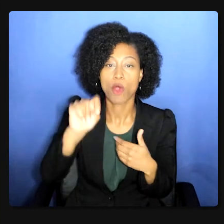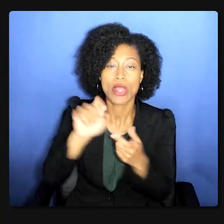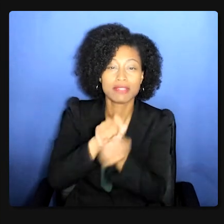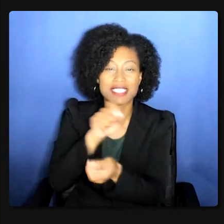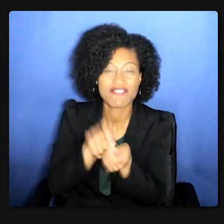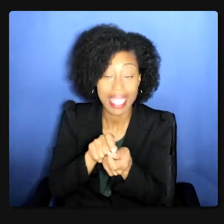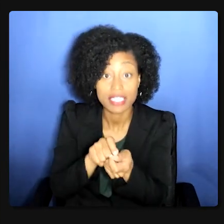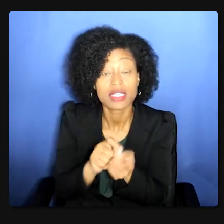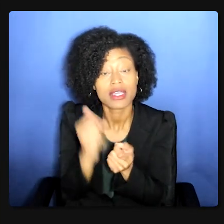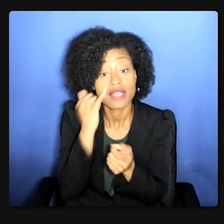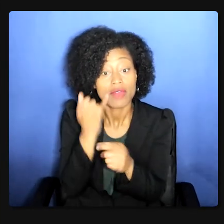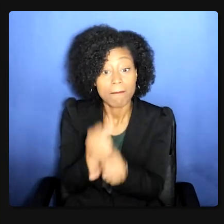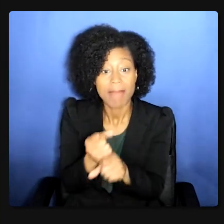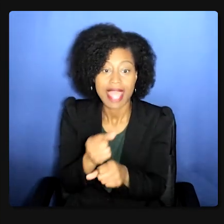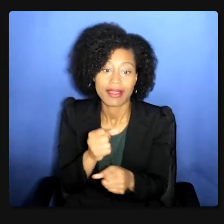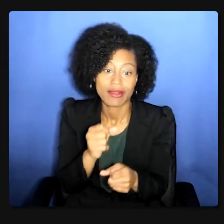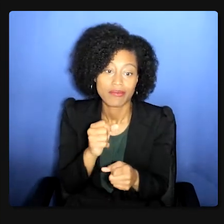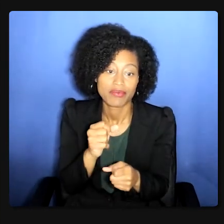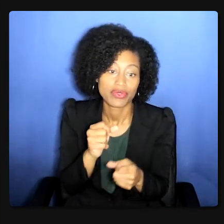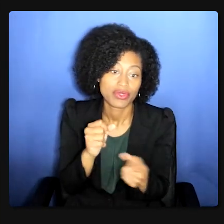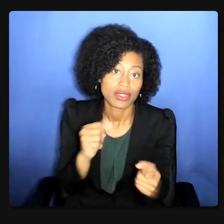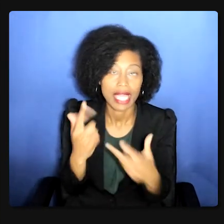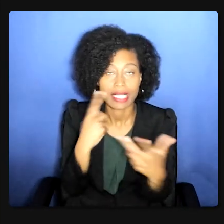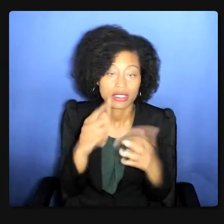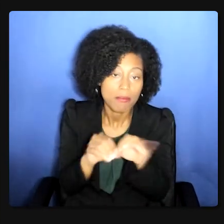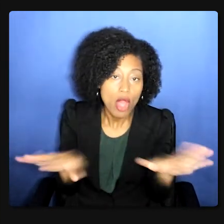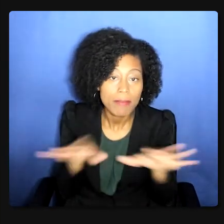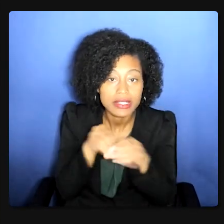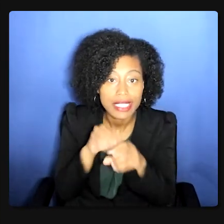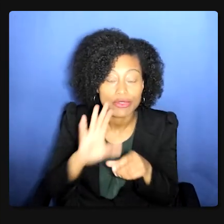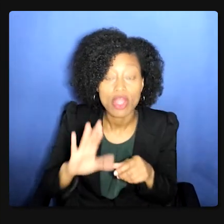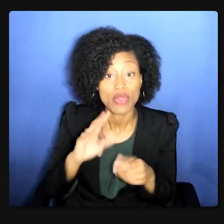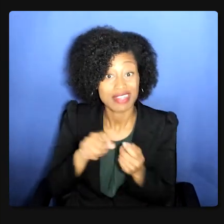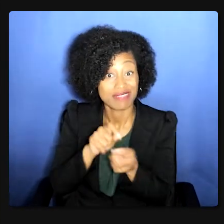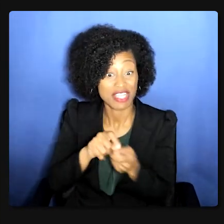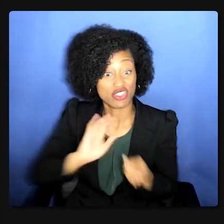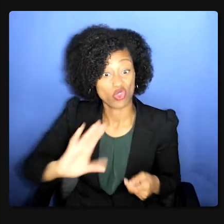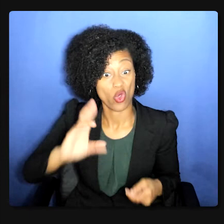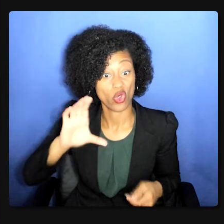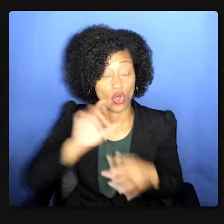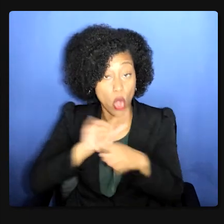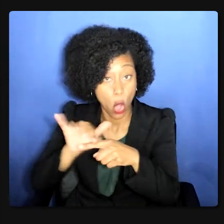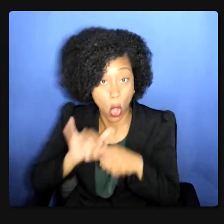So when you create a regular Kubernetes subject like deployment, you specify your code,